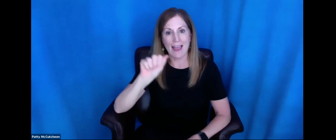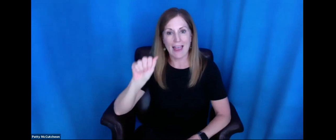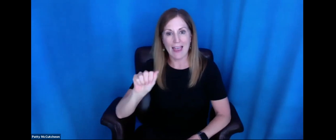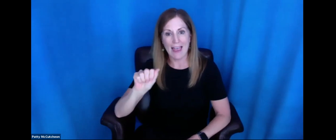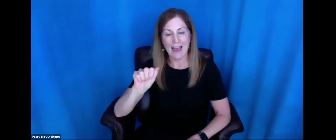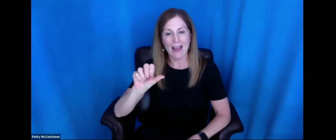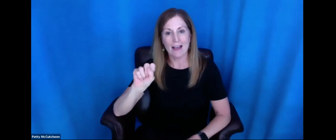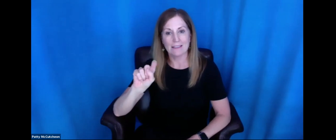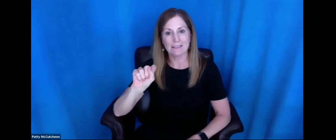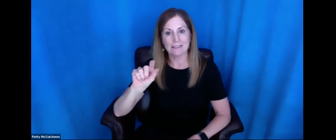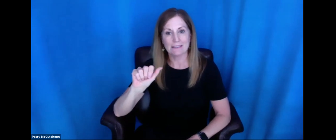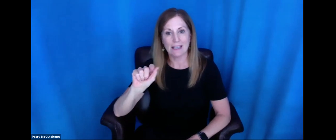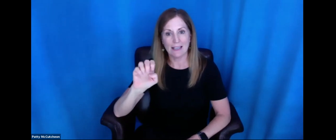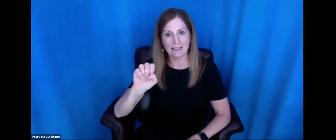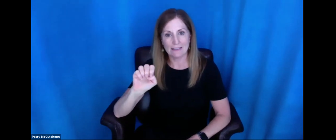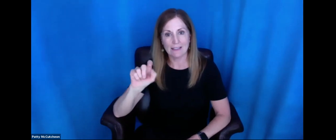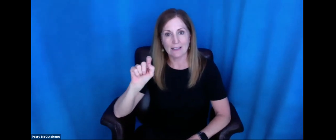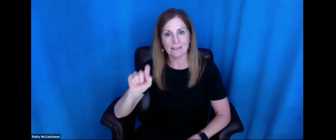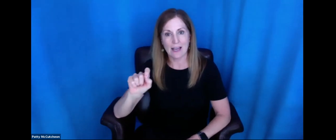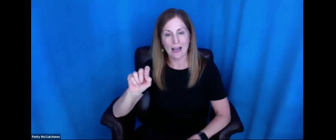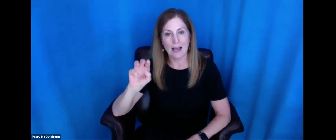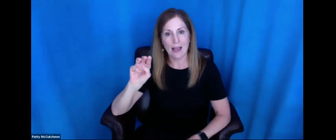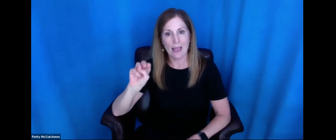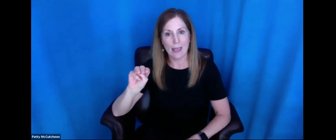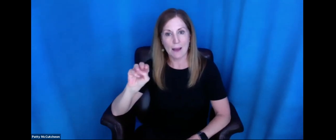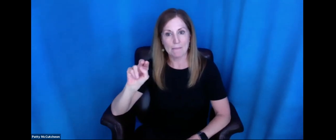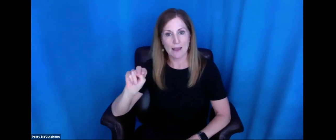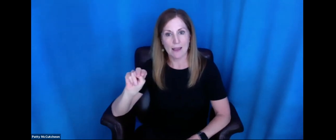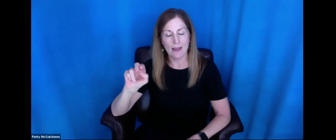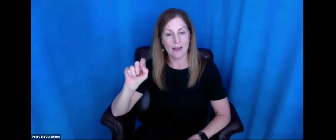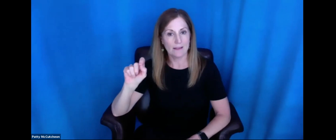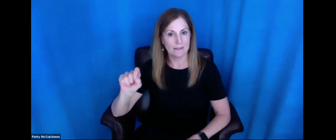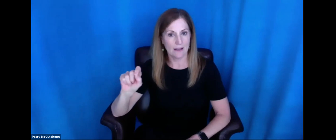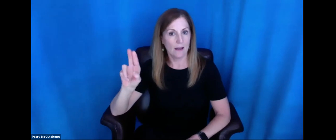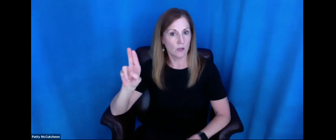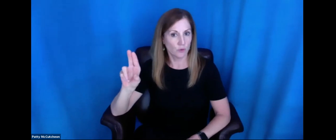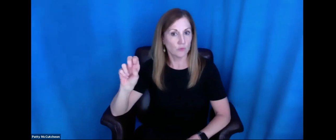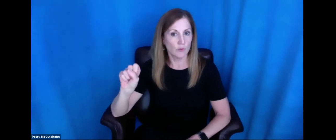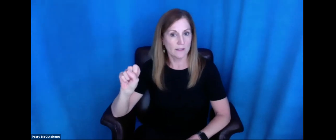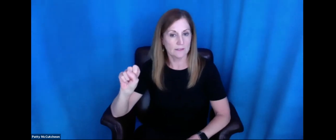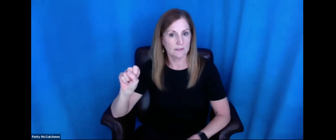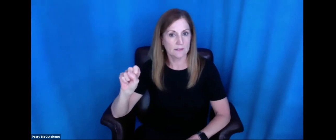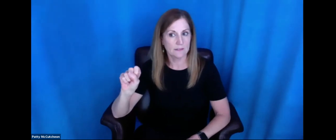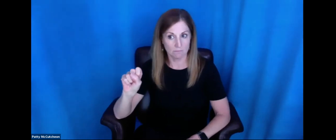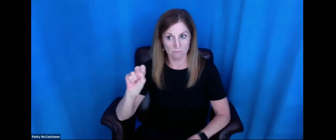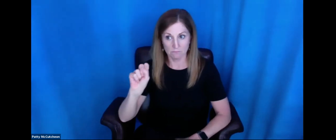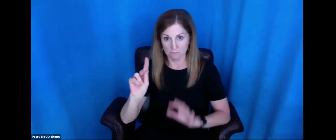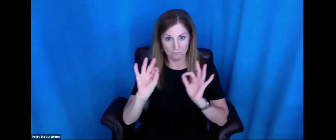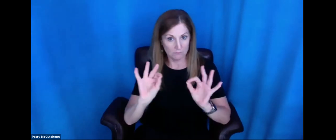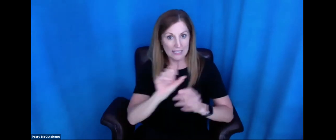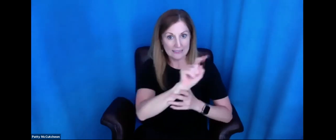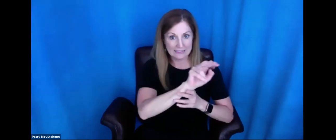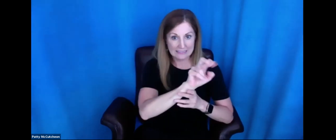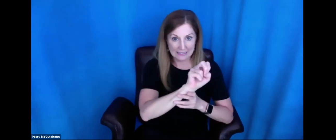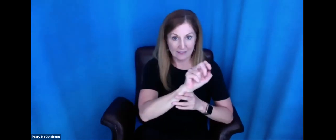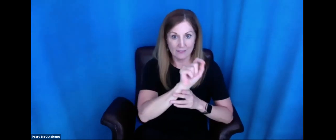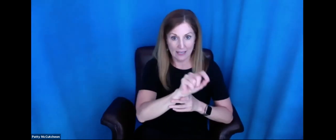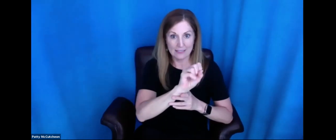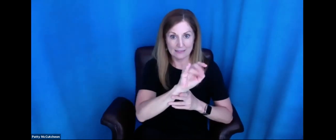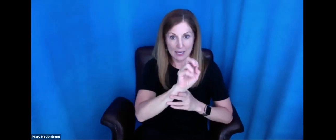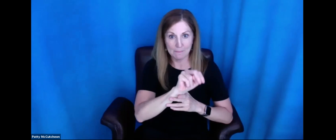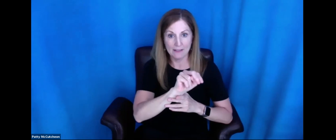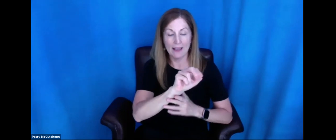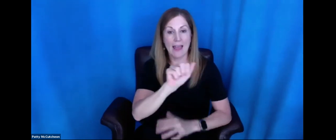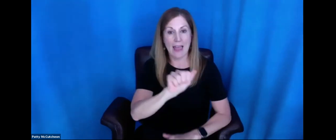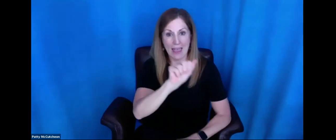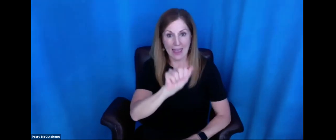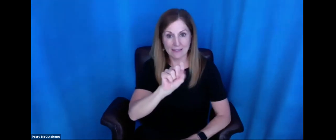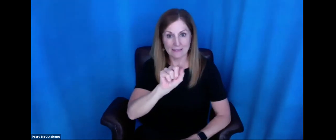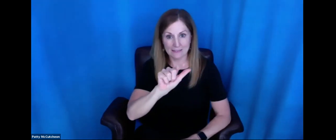I'll repeat it.